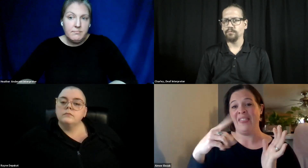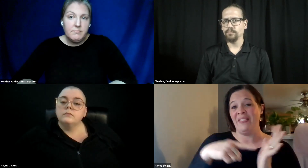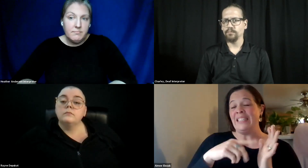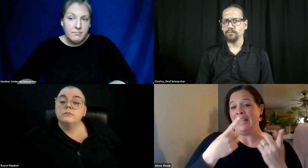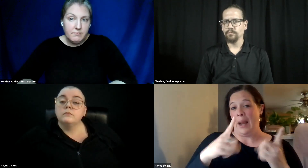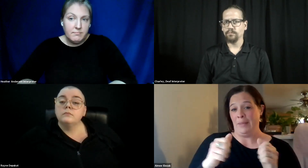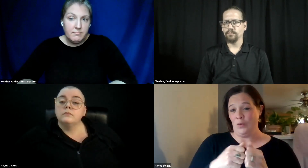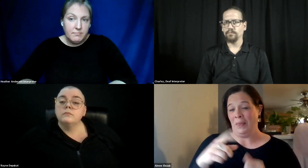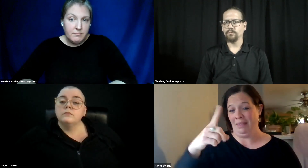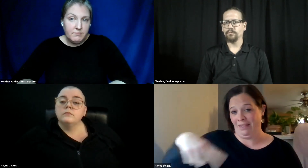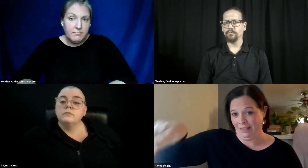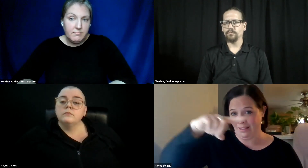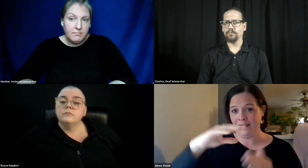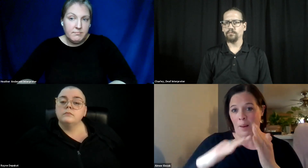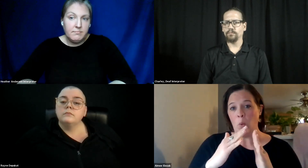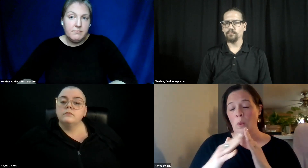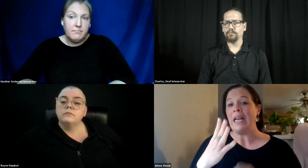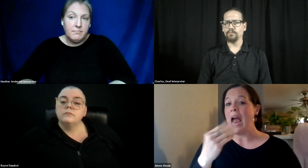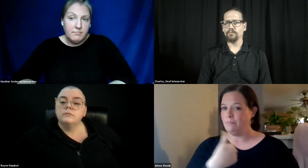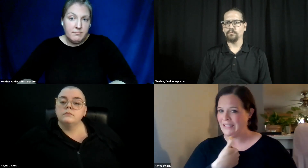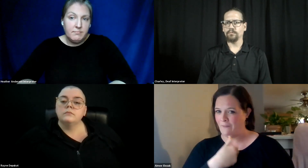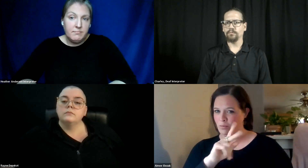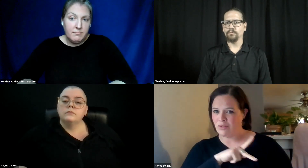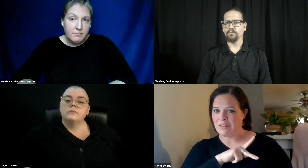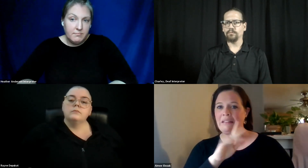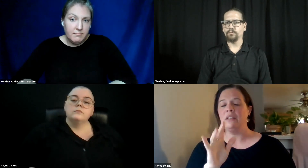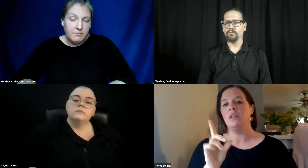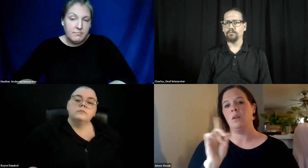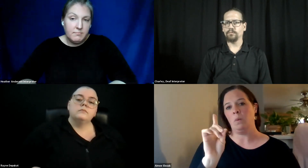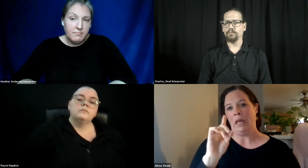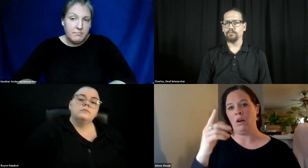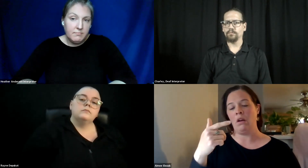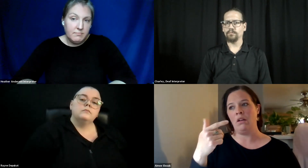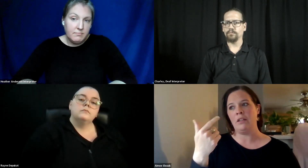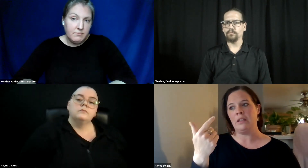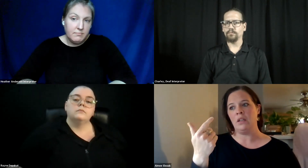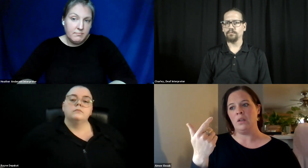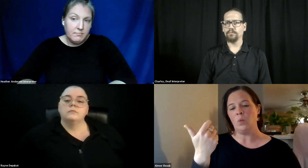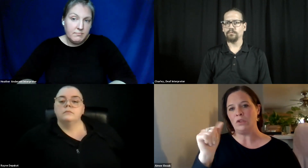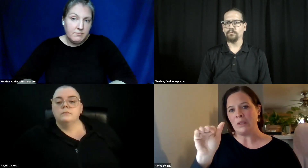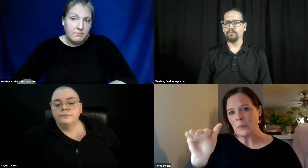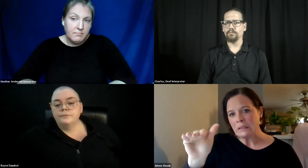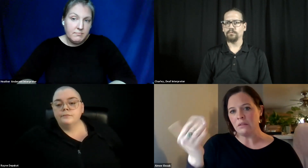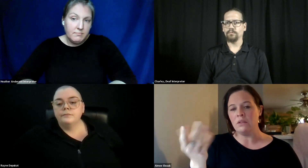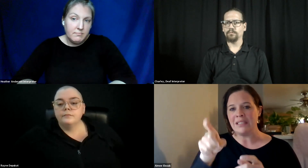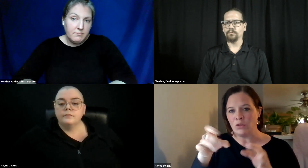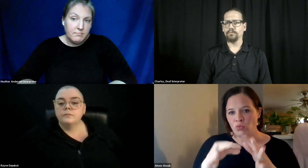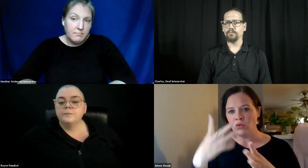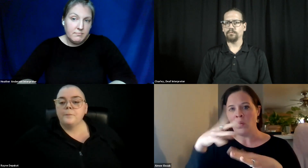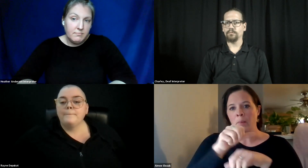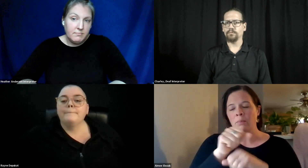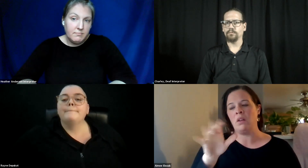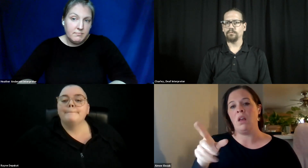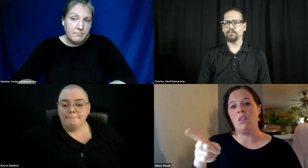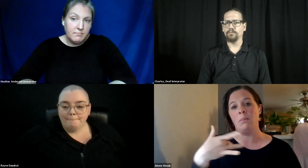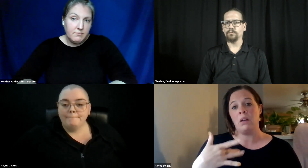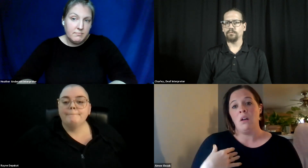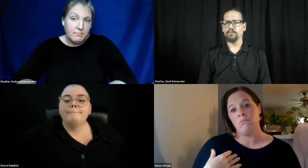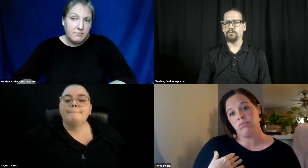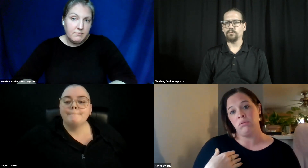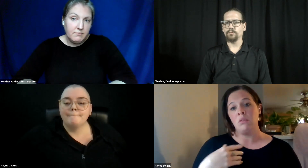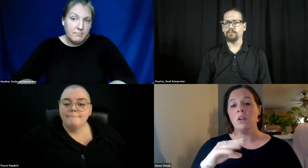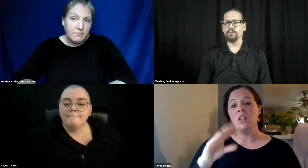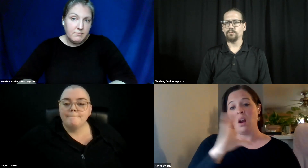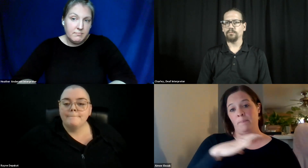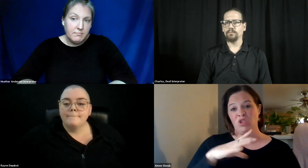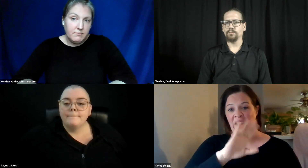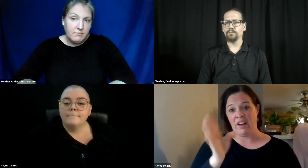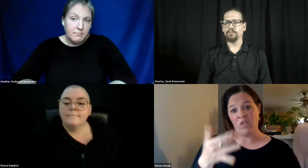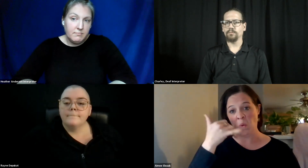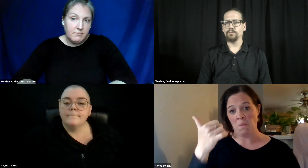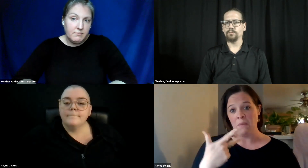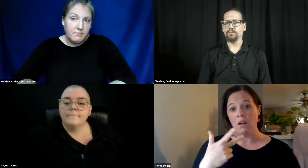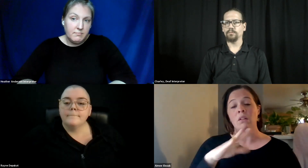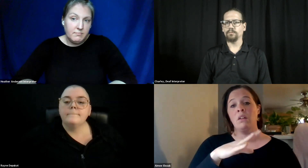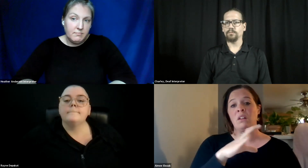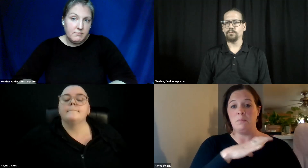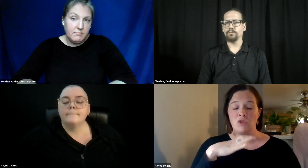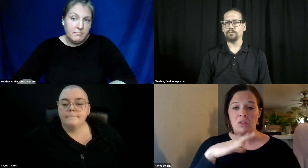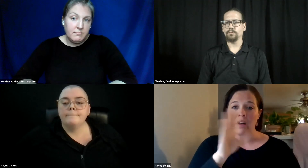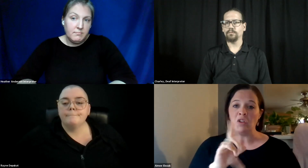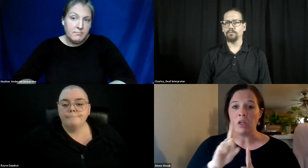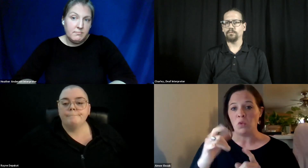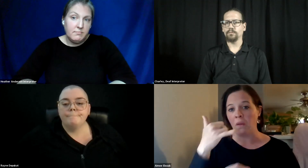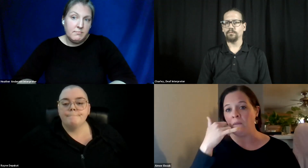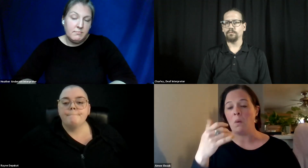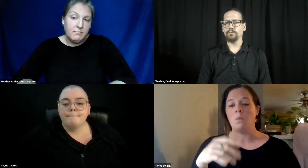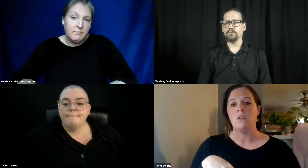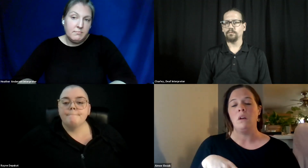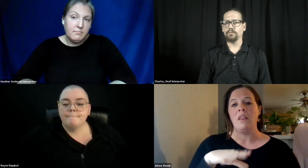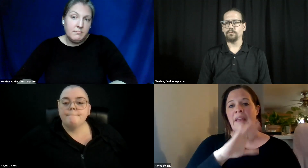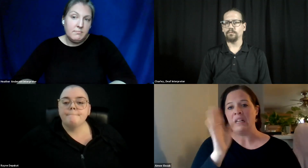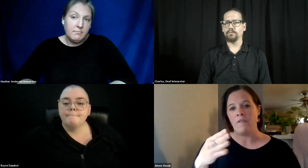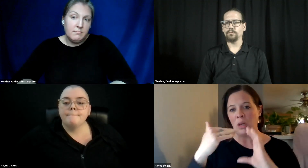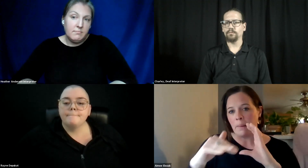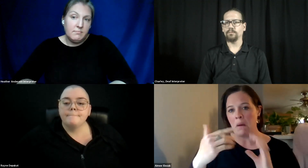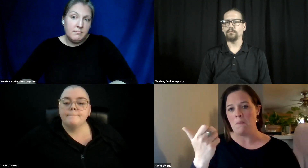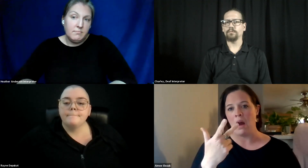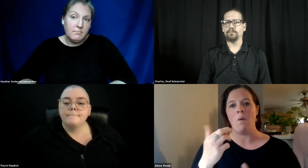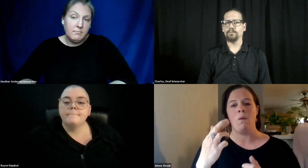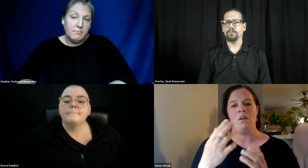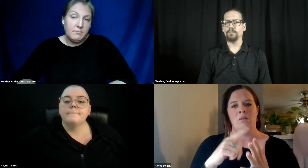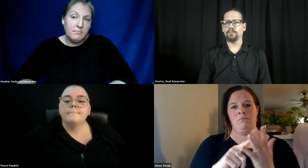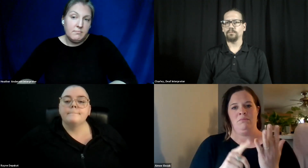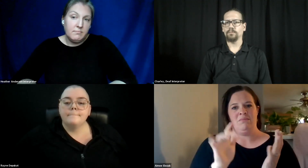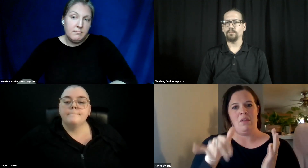The issue that I am noticing, that's happening out there in the community and I also personally have experienced is when you have an interpreter for appointment you ask them and they said well we, the doctor's office call it we call them but we they never